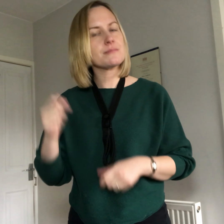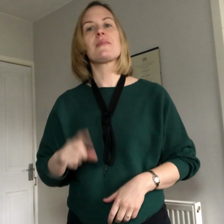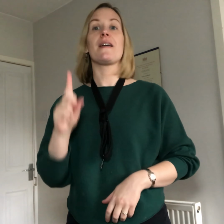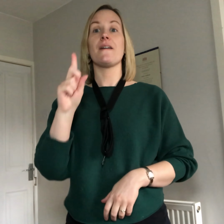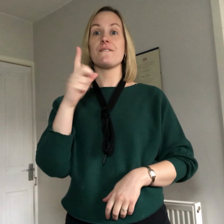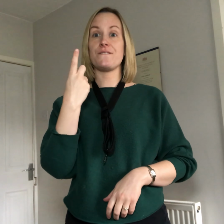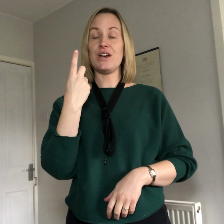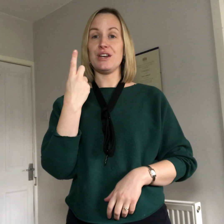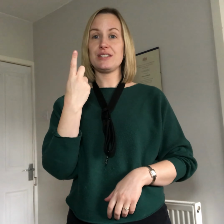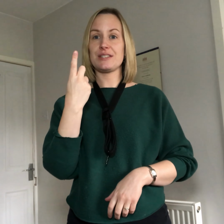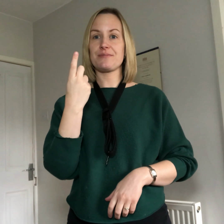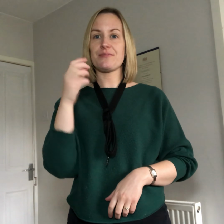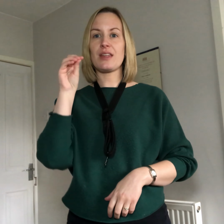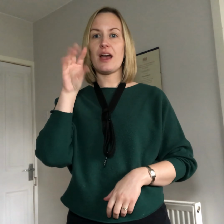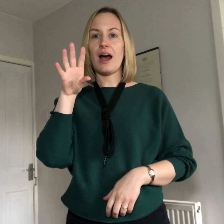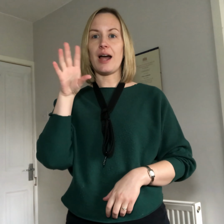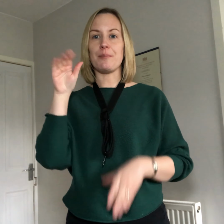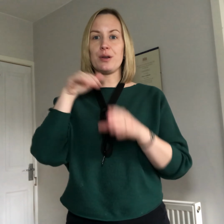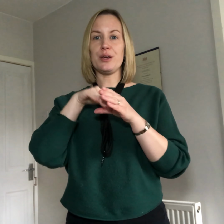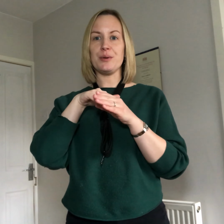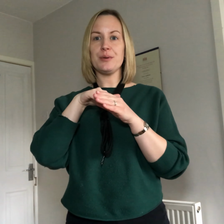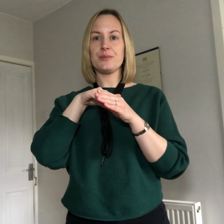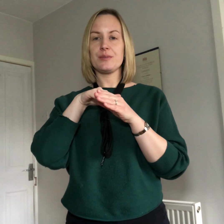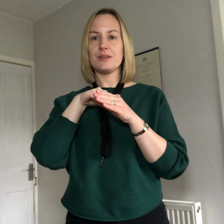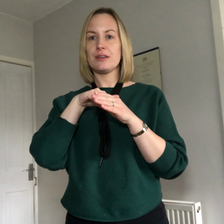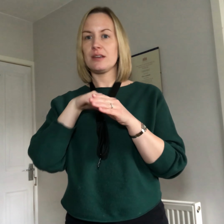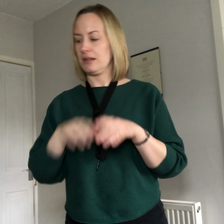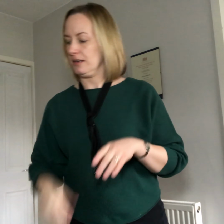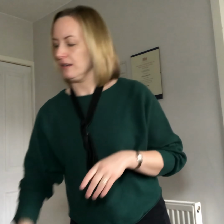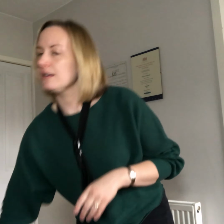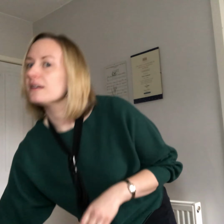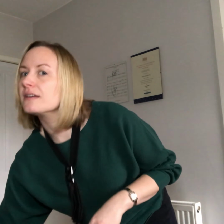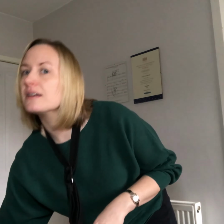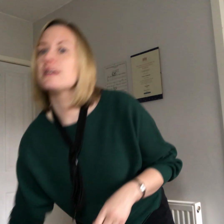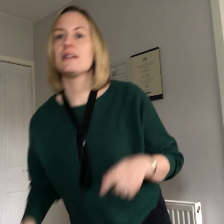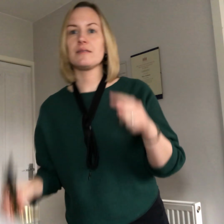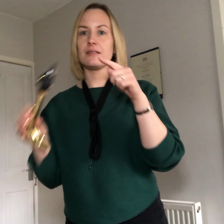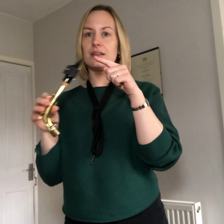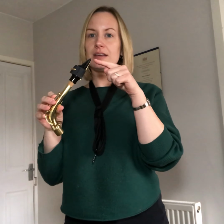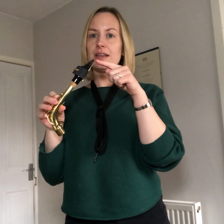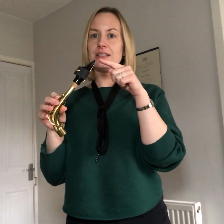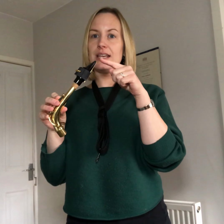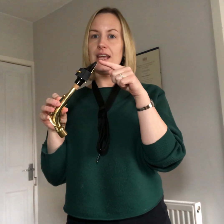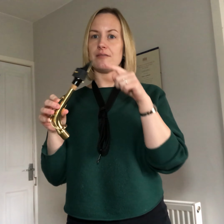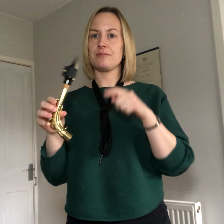First, I blew into here.